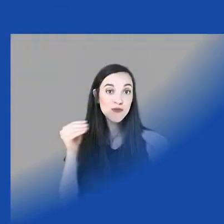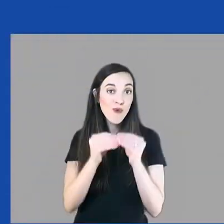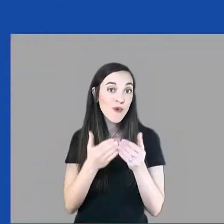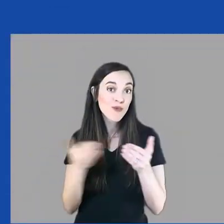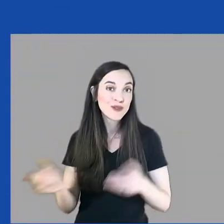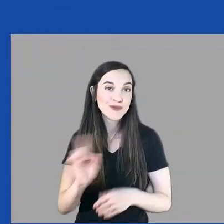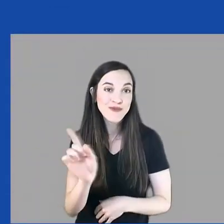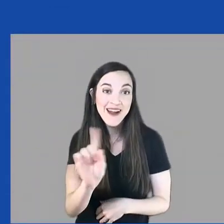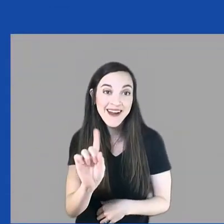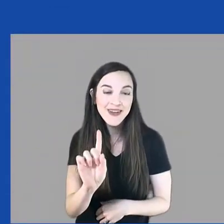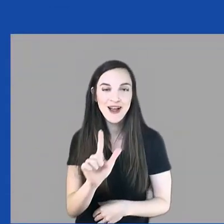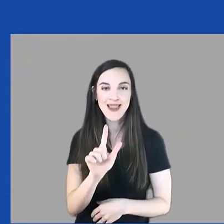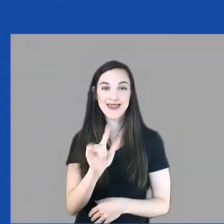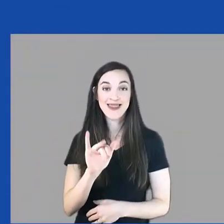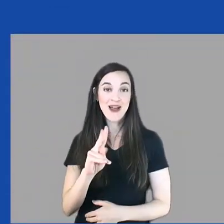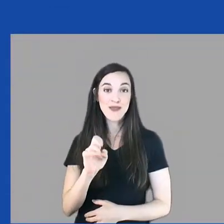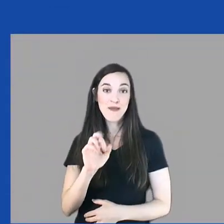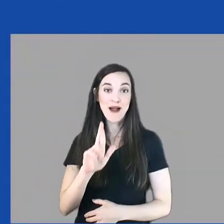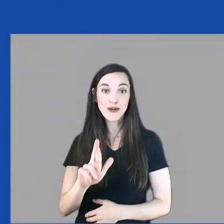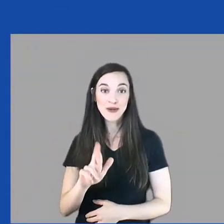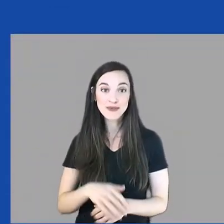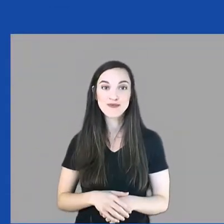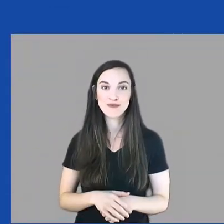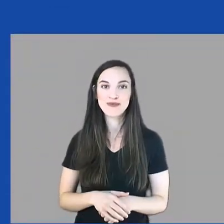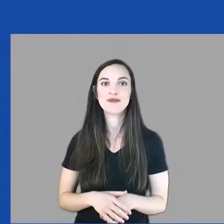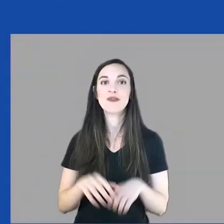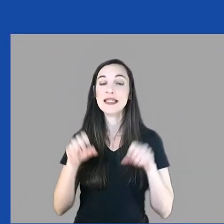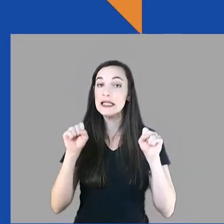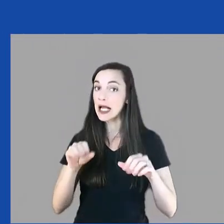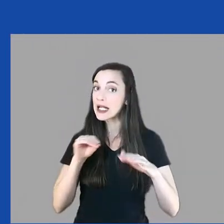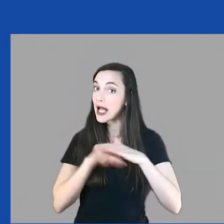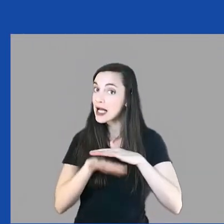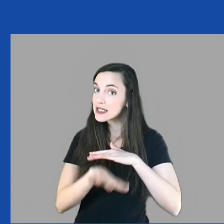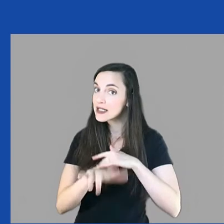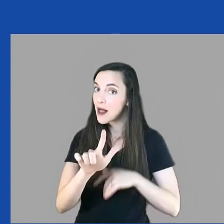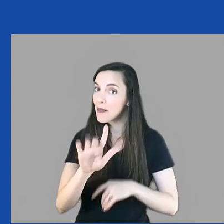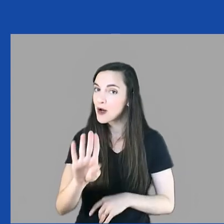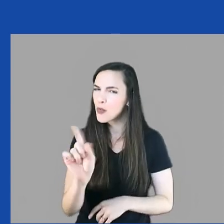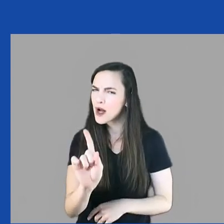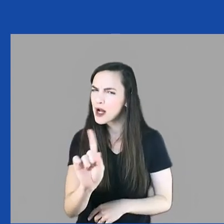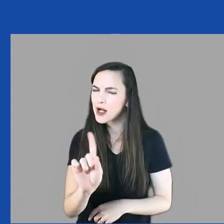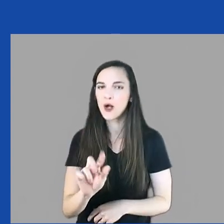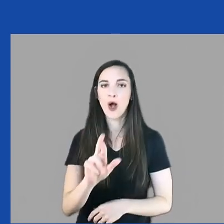Remember to check out additional resources in the LiveBinder. You can access the LiveBinder